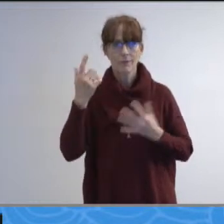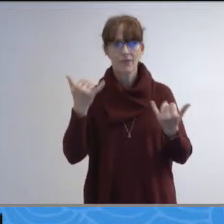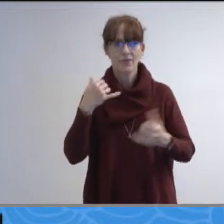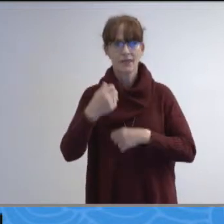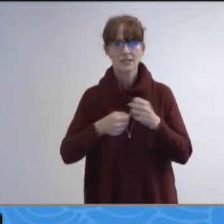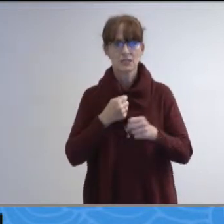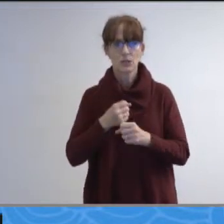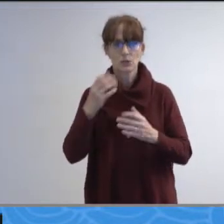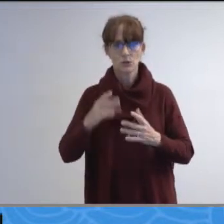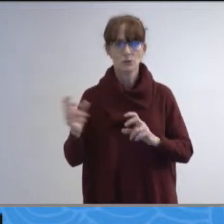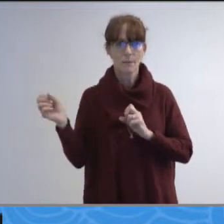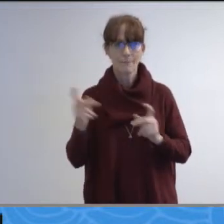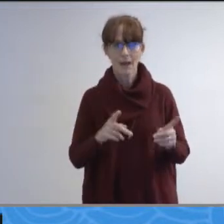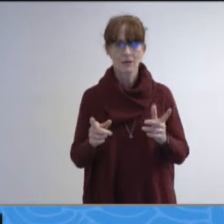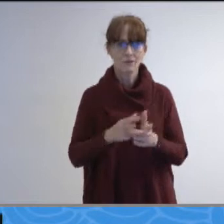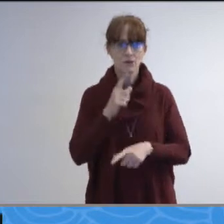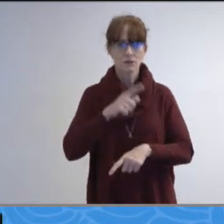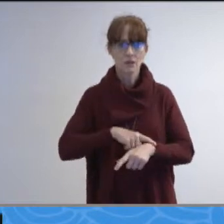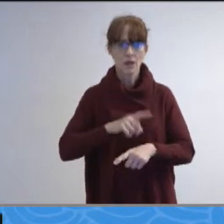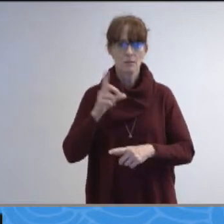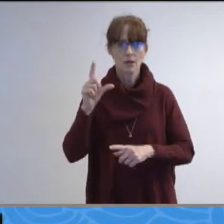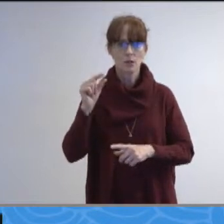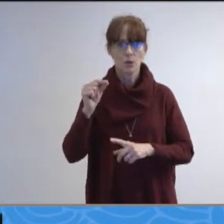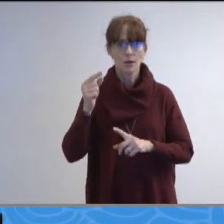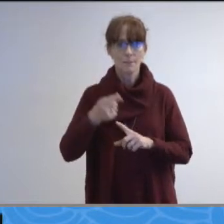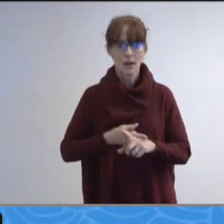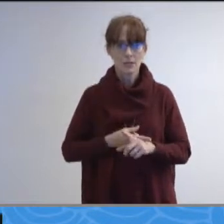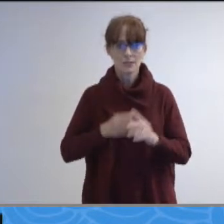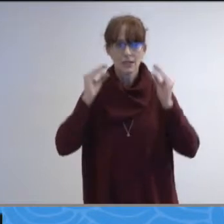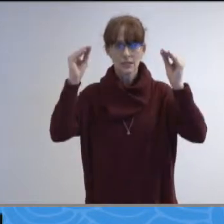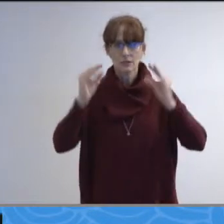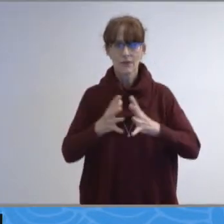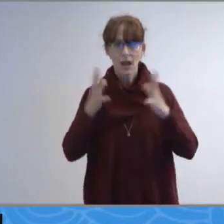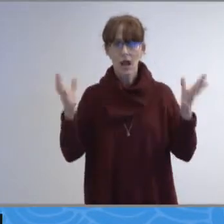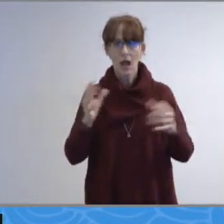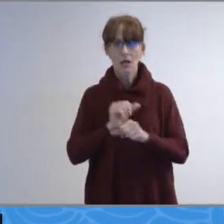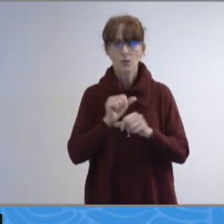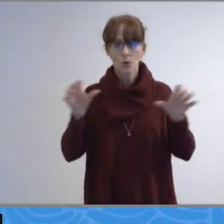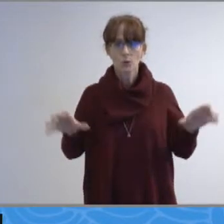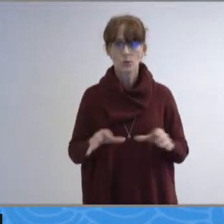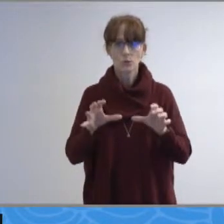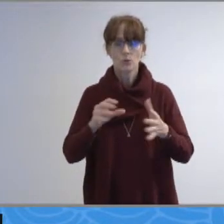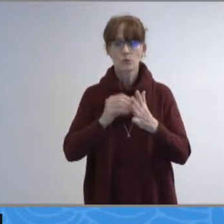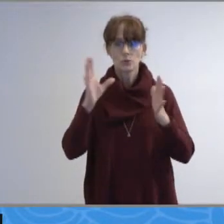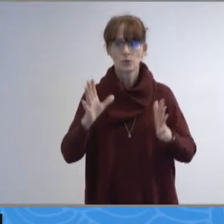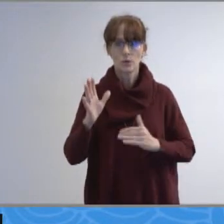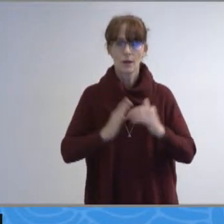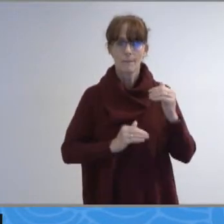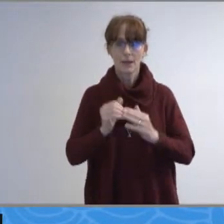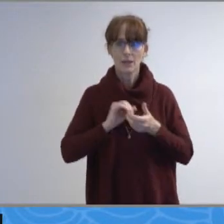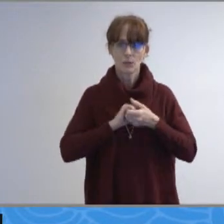as students are coming back for the first time in 20 months, our teachers have a lot of work to do with students building relationships